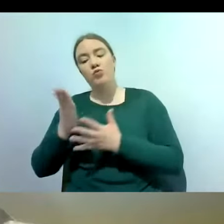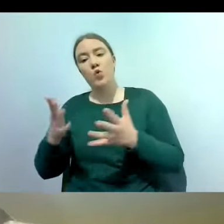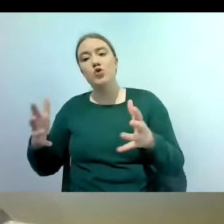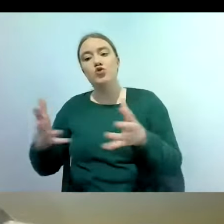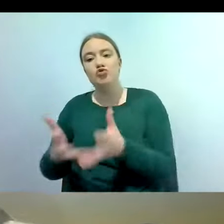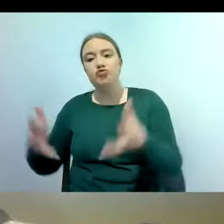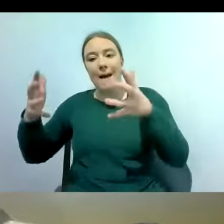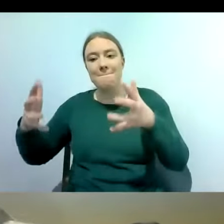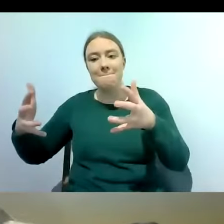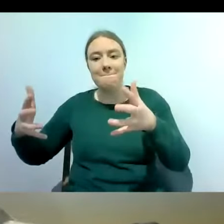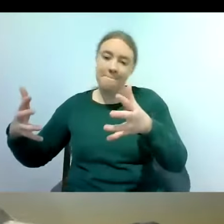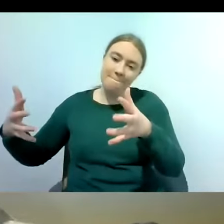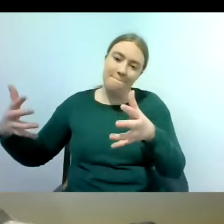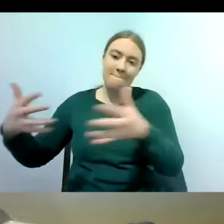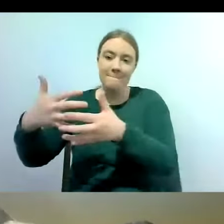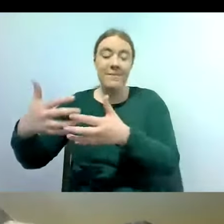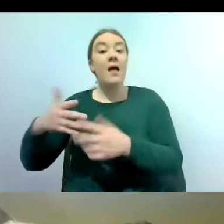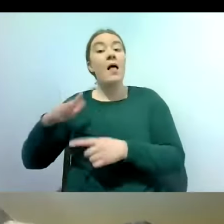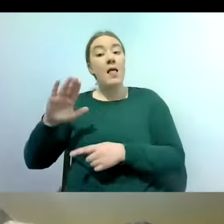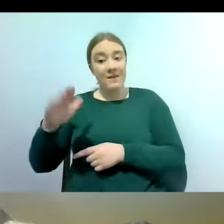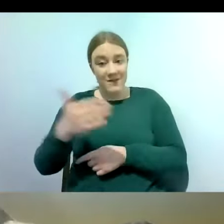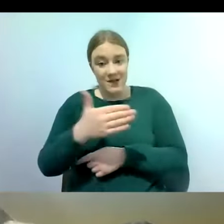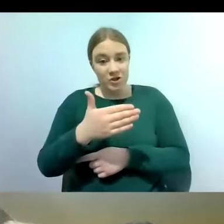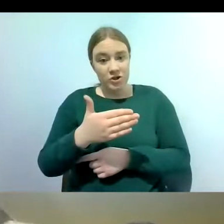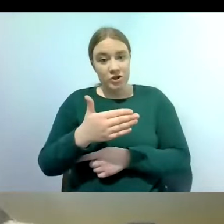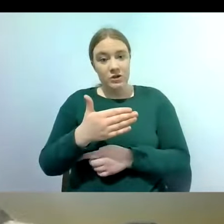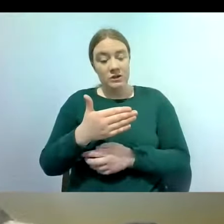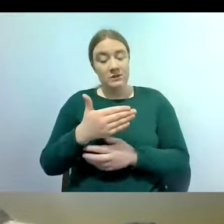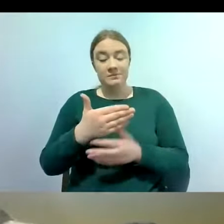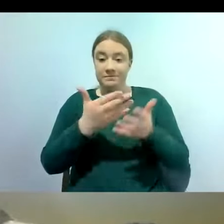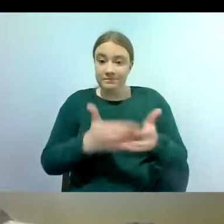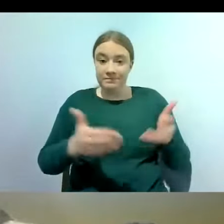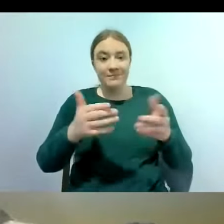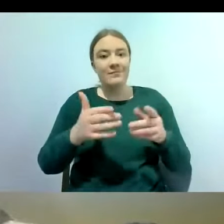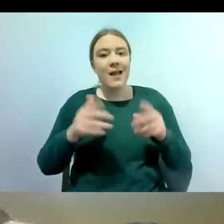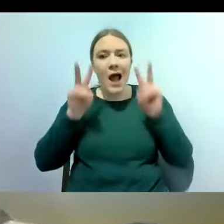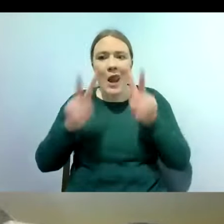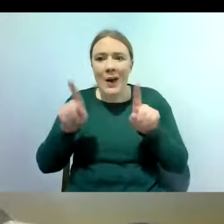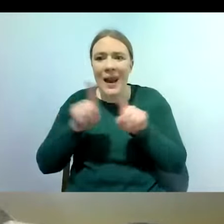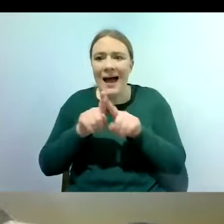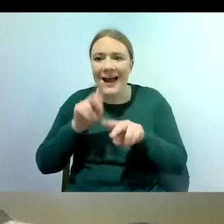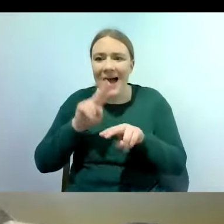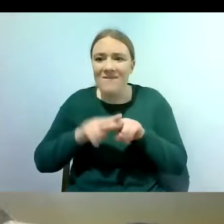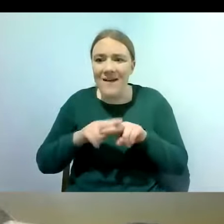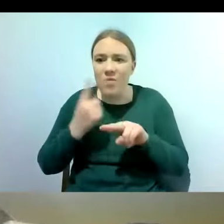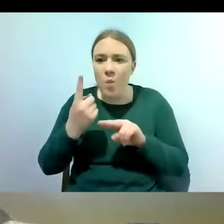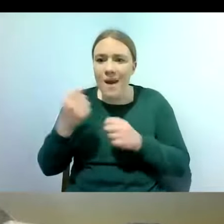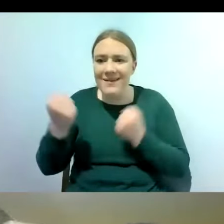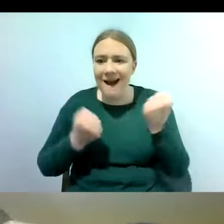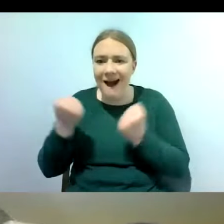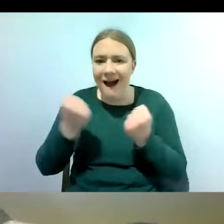the fish then resemble a formula one car because um uh they we're taking